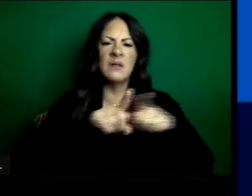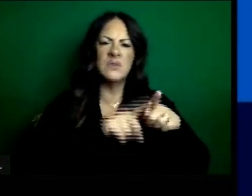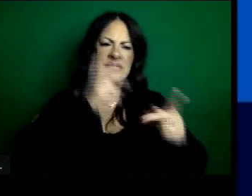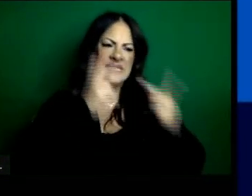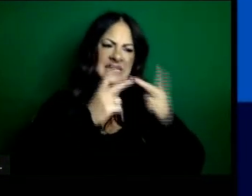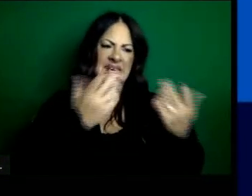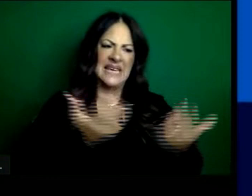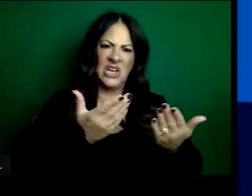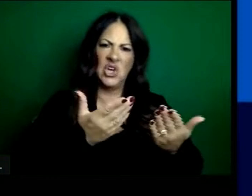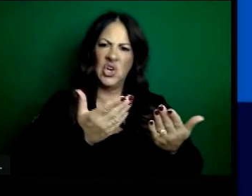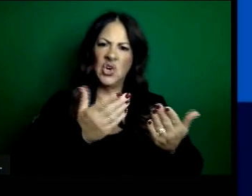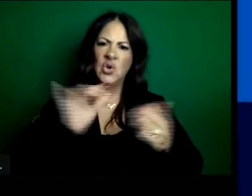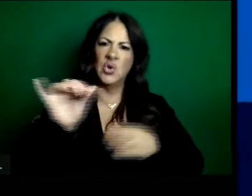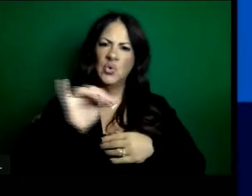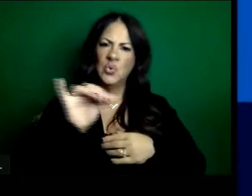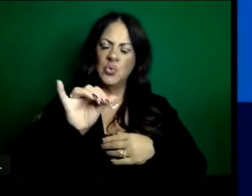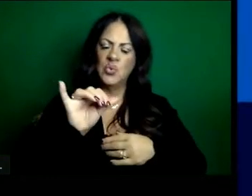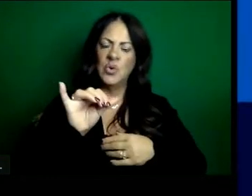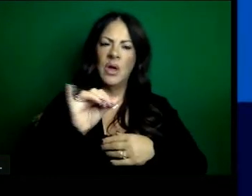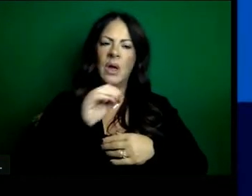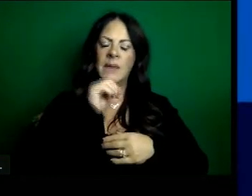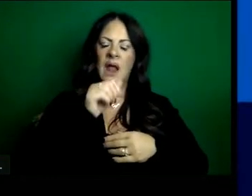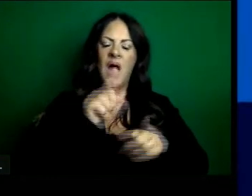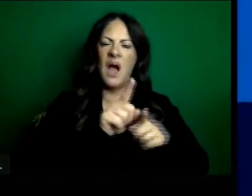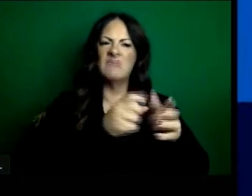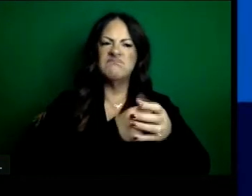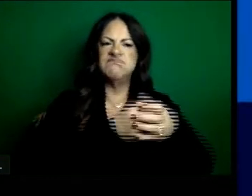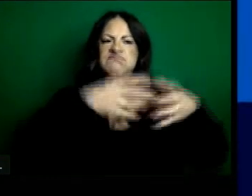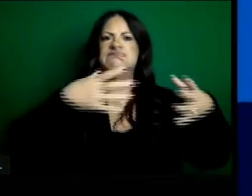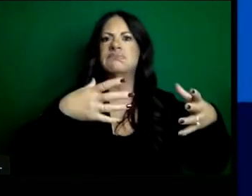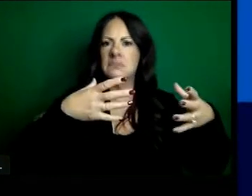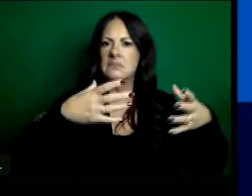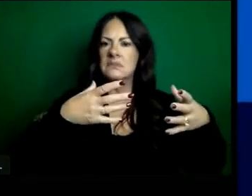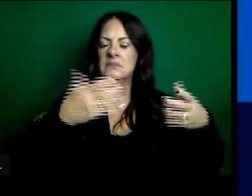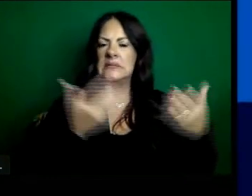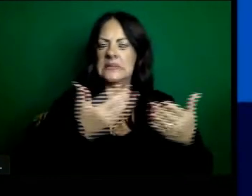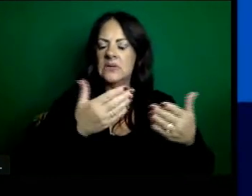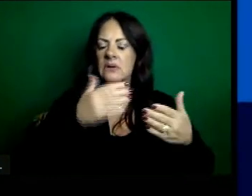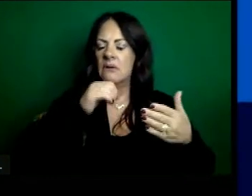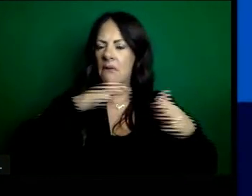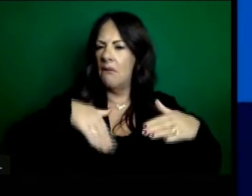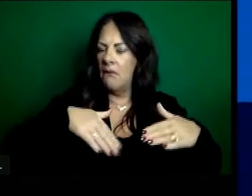LEARN MORE THERE AND THEN THE UK VARIA NT. CONTINUE TO SEE CASES HERE IN